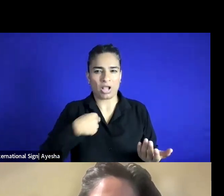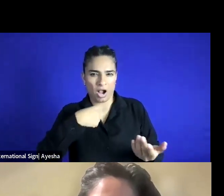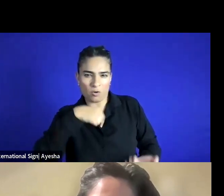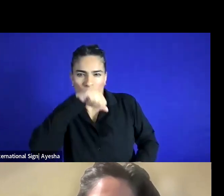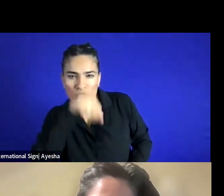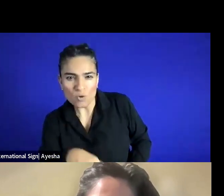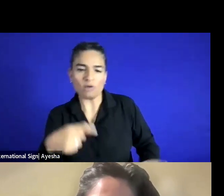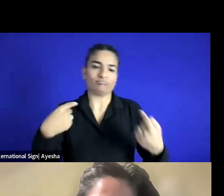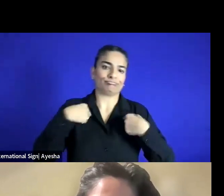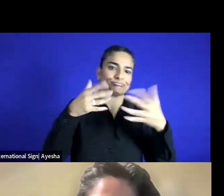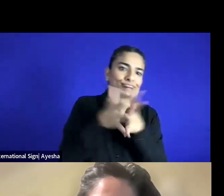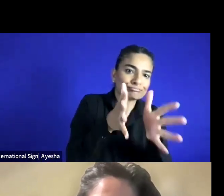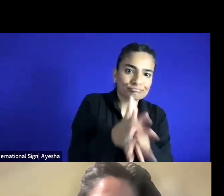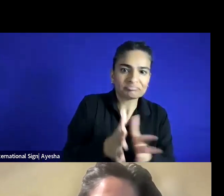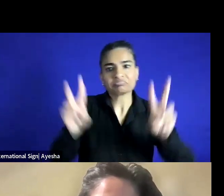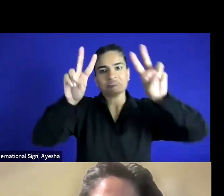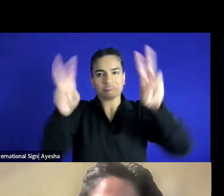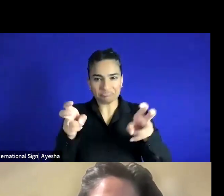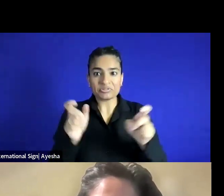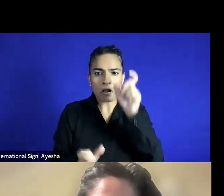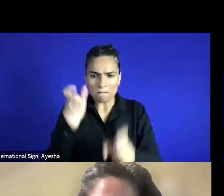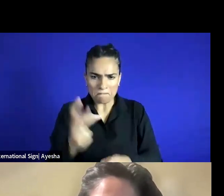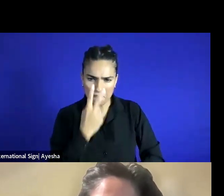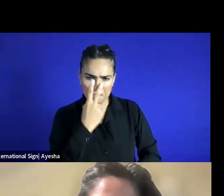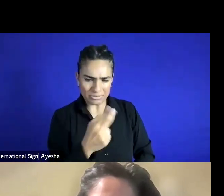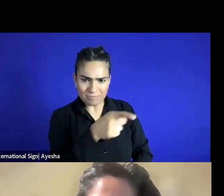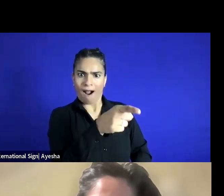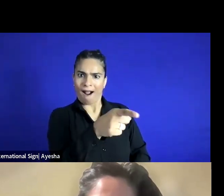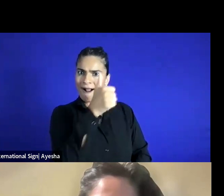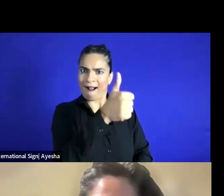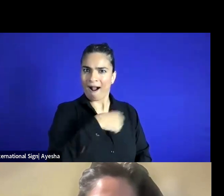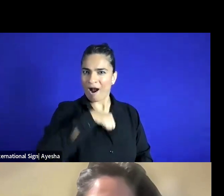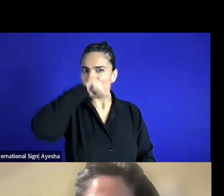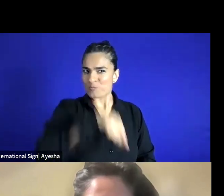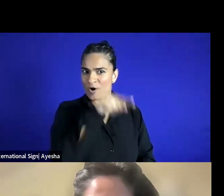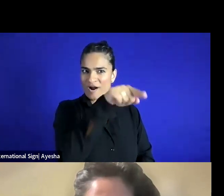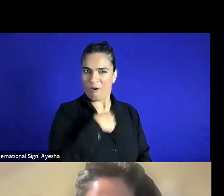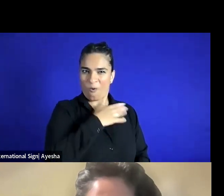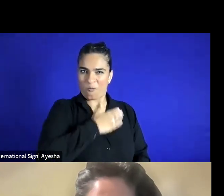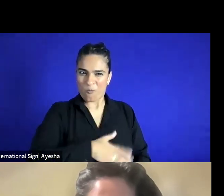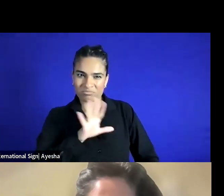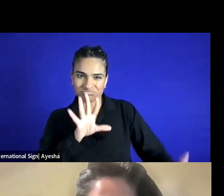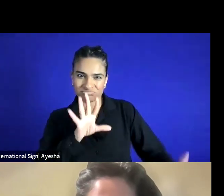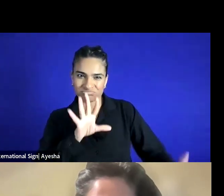Mine is, consumer based feminist because this is the city where I live in. I love to organize feminist convenings.